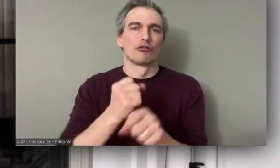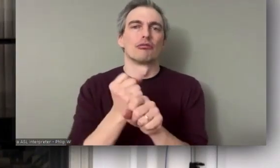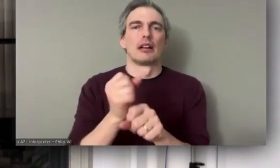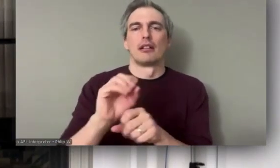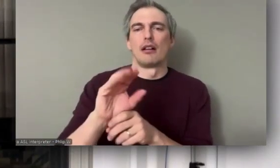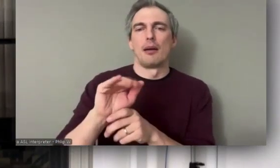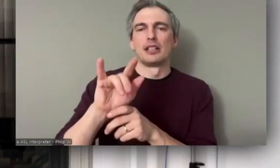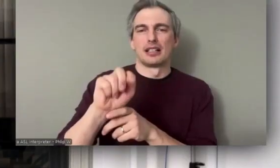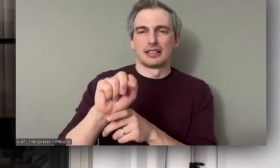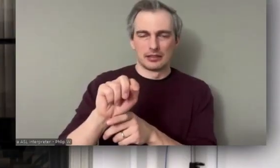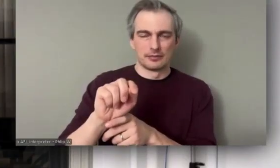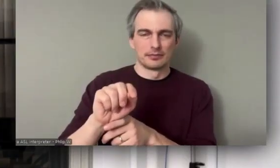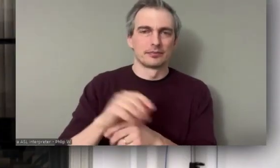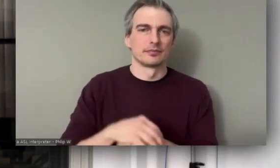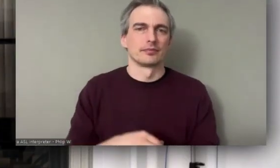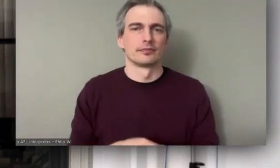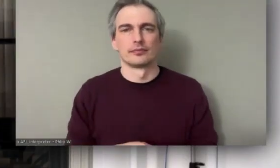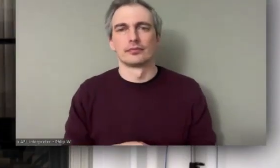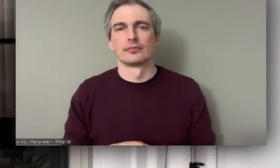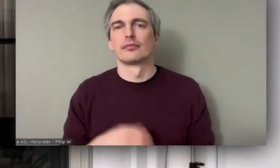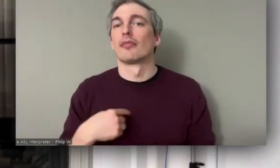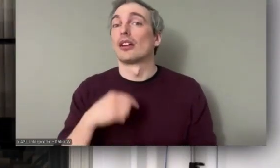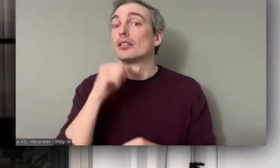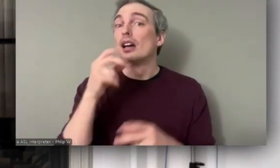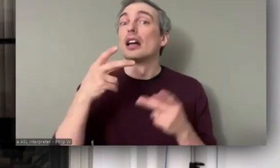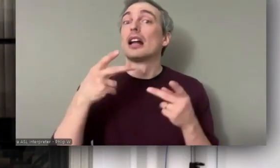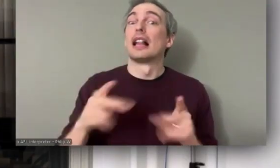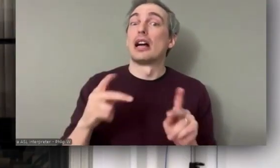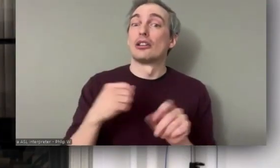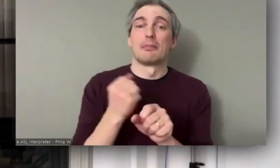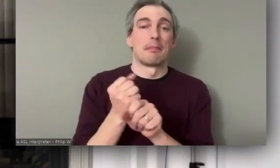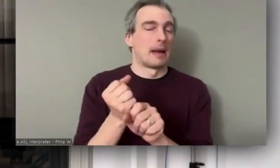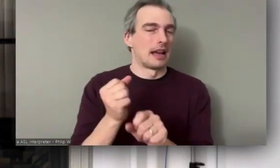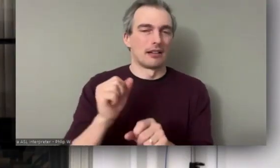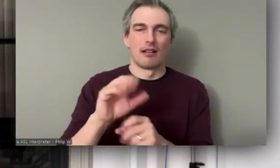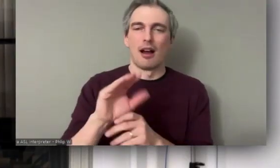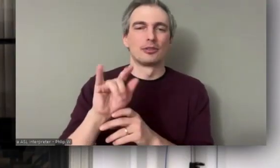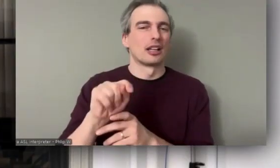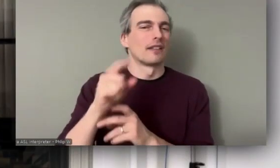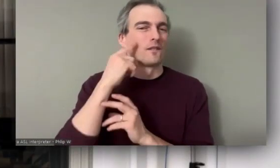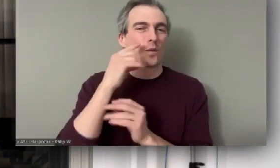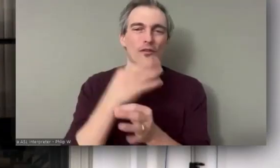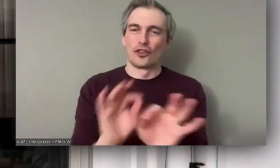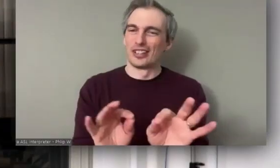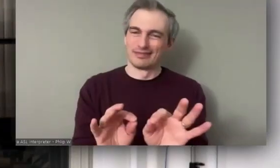As far as I could tell, I wasn't allowed to make the object free. But if you're making the object, you get it for free.